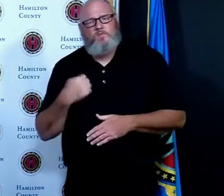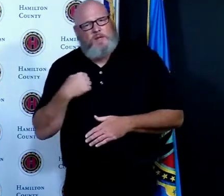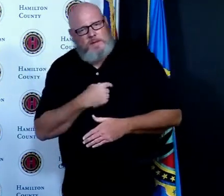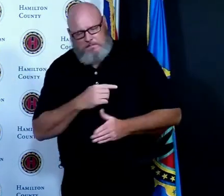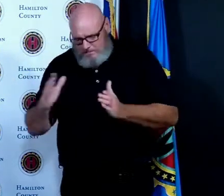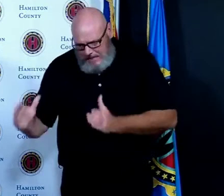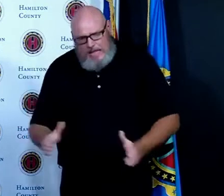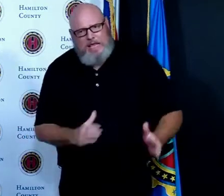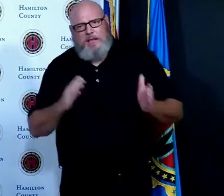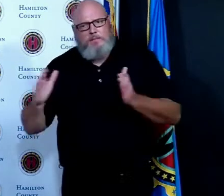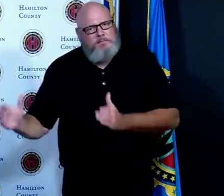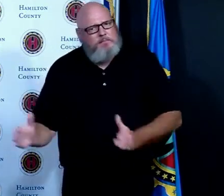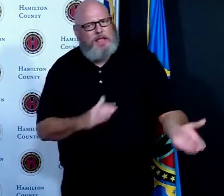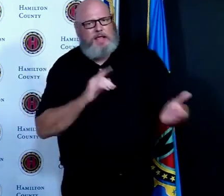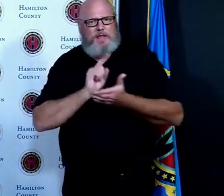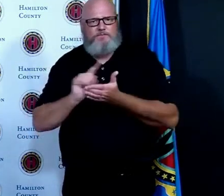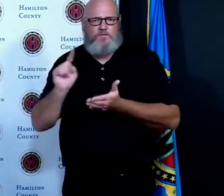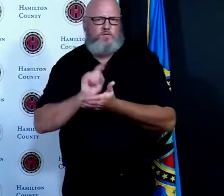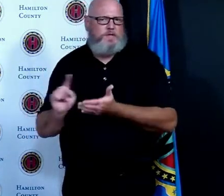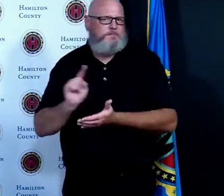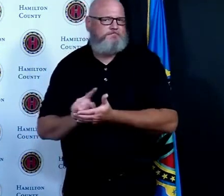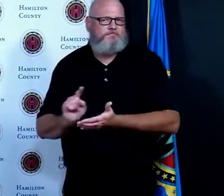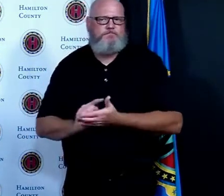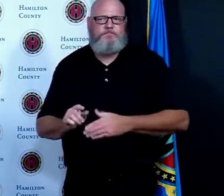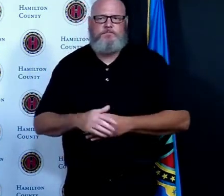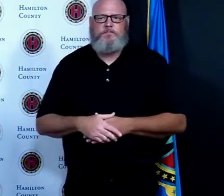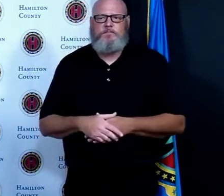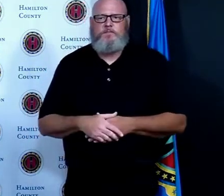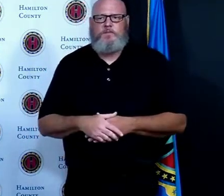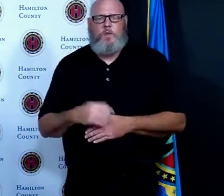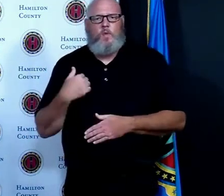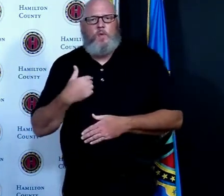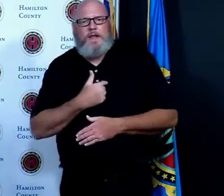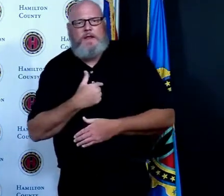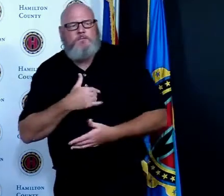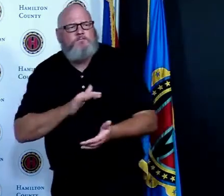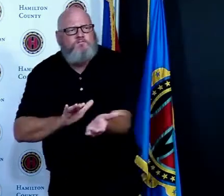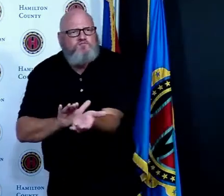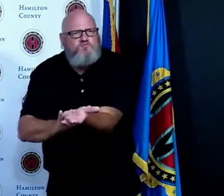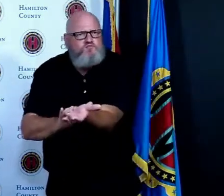our community on a regular basis through the Health Collaborative I really continued this work